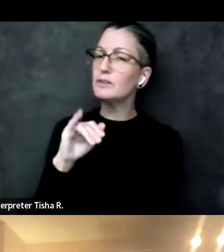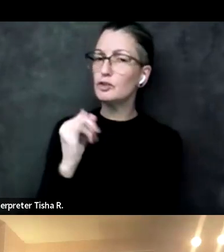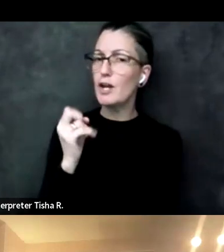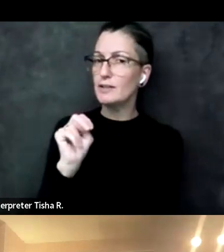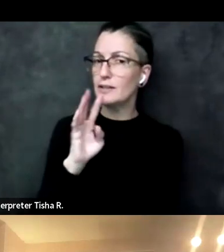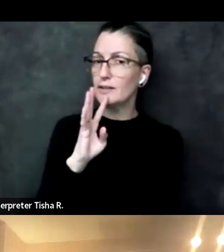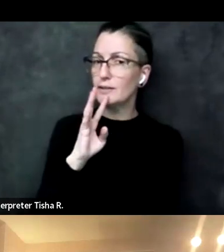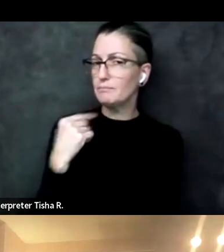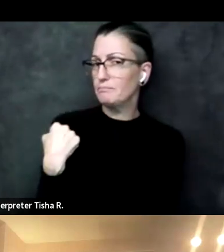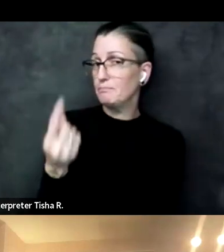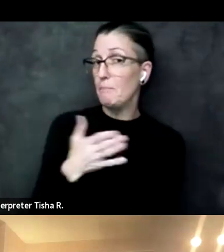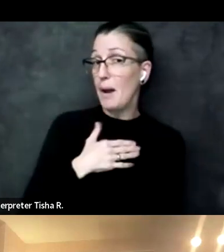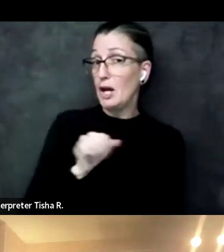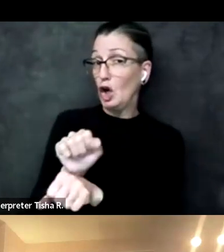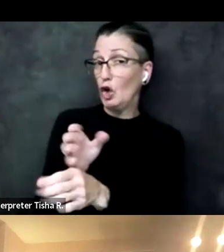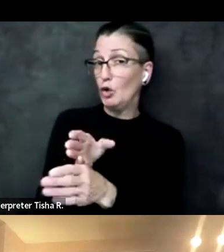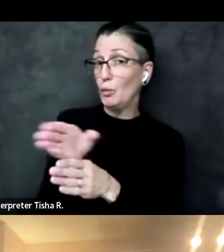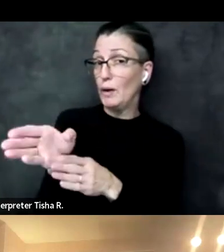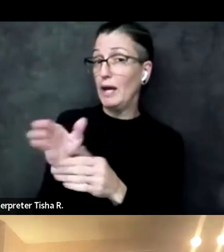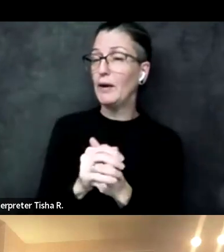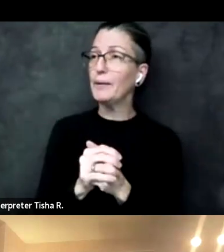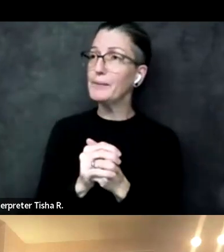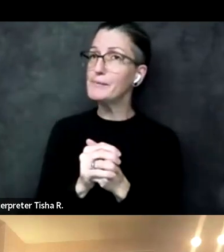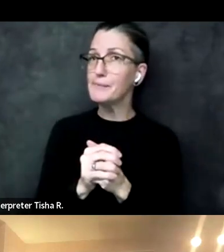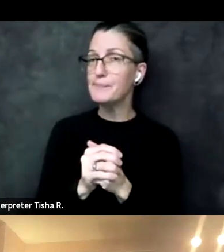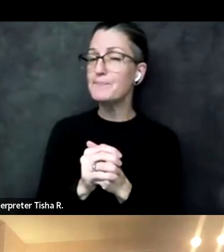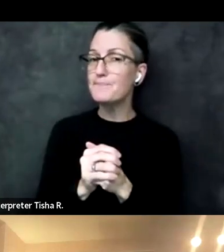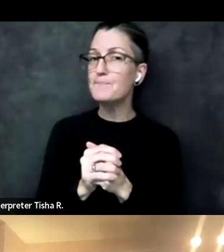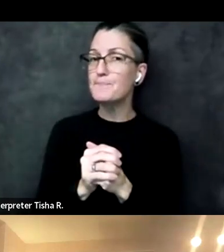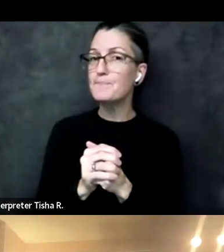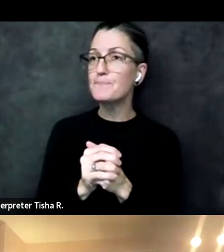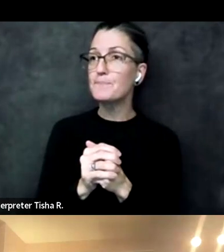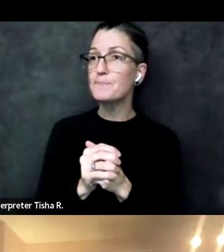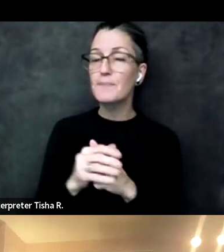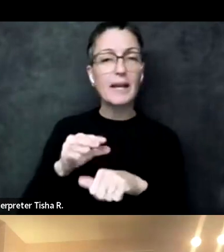I think, just been given a lot of really great advice.